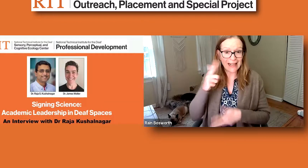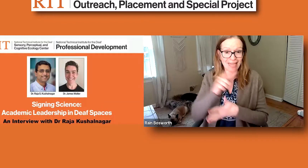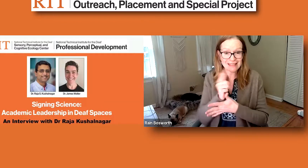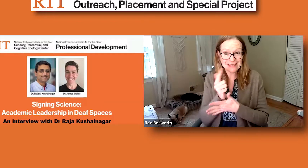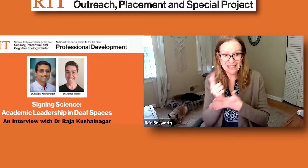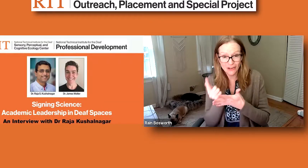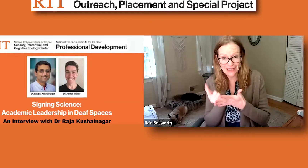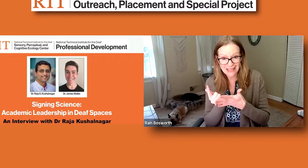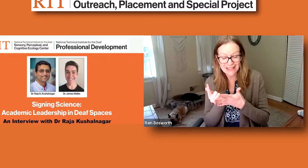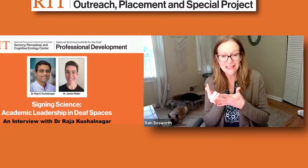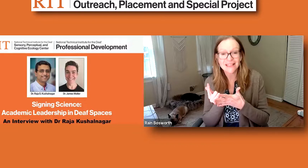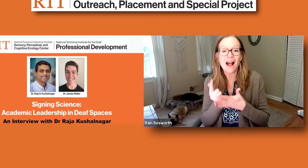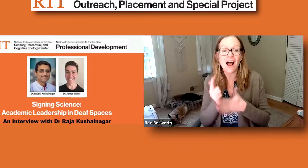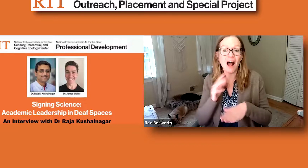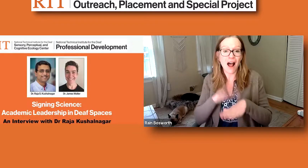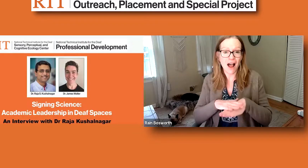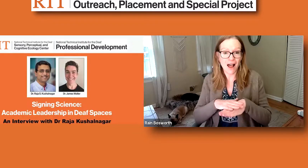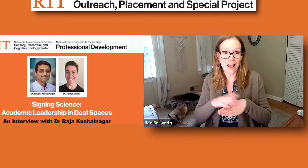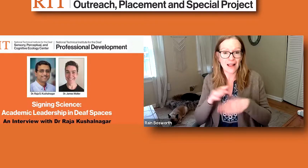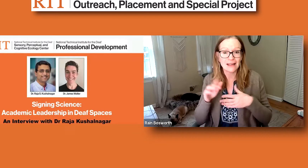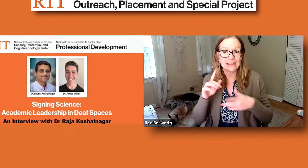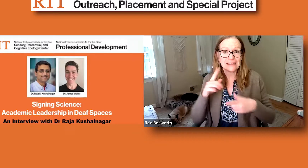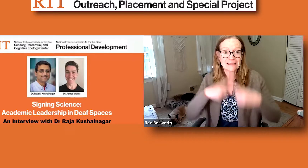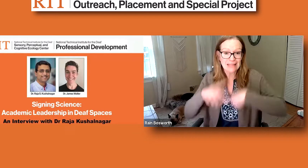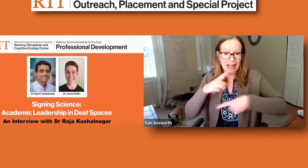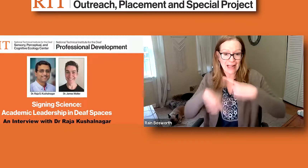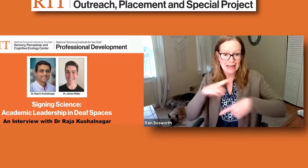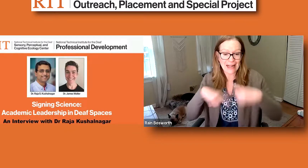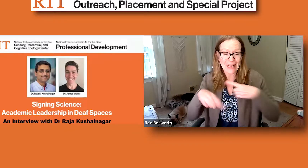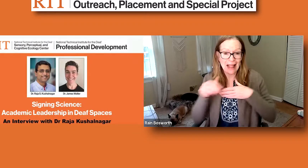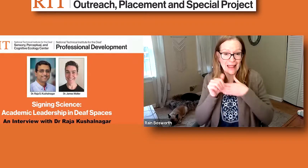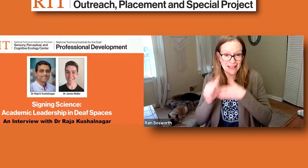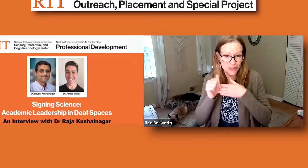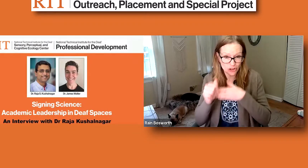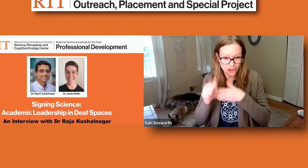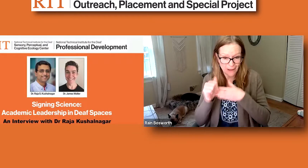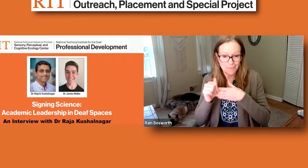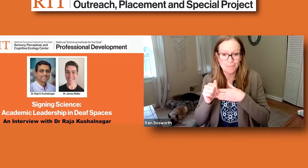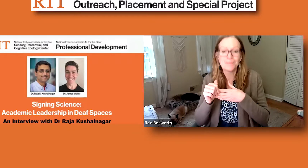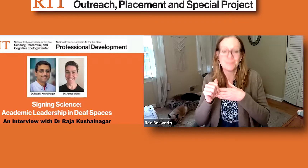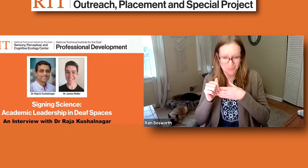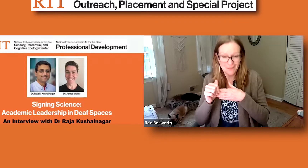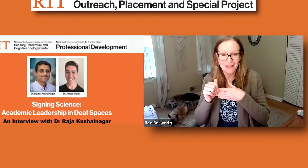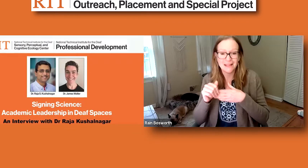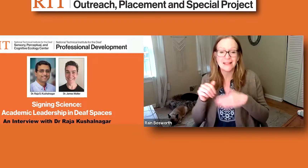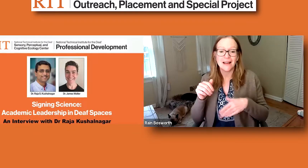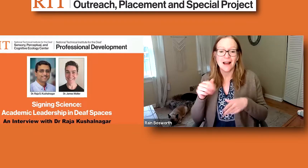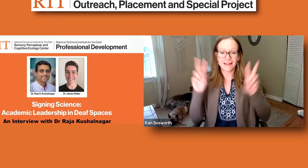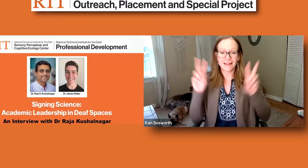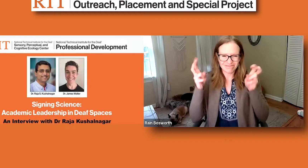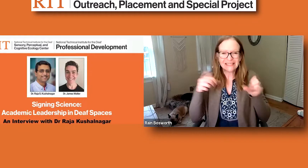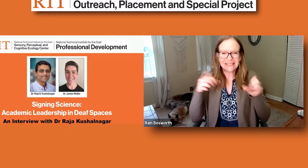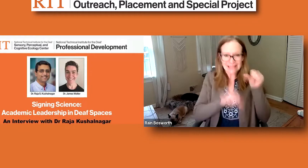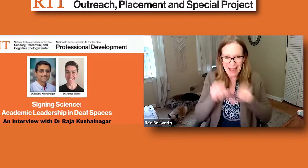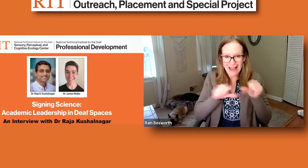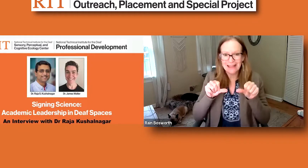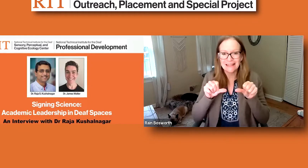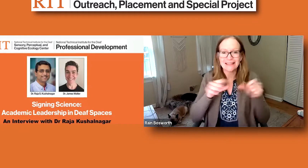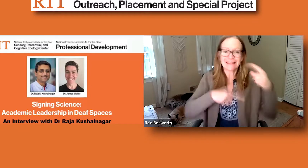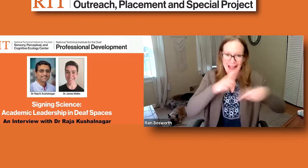All right. Welcome to the third in the series of designing leadership.